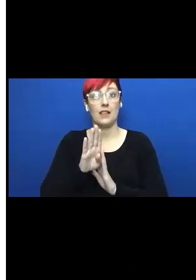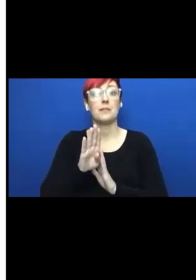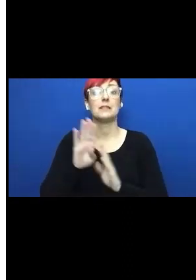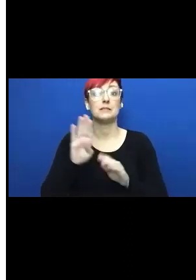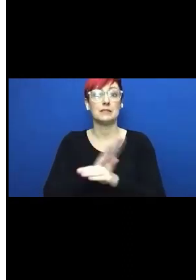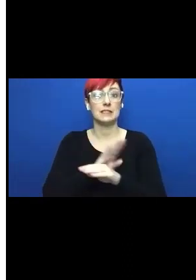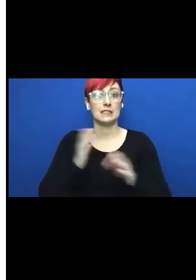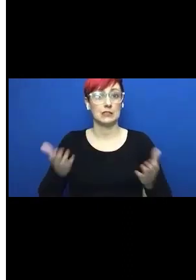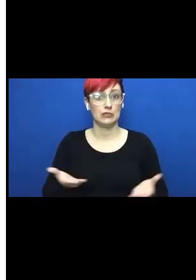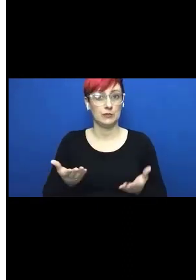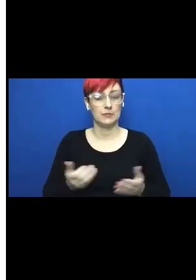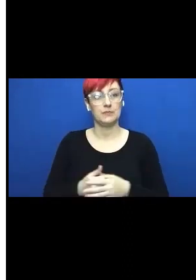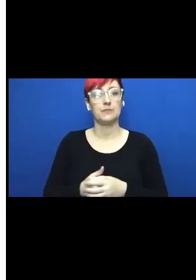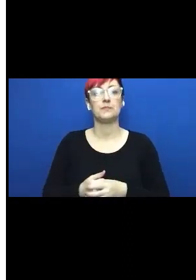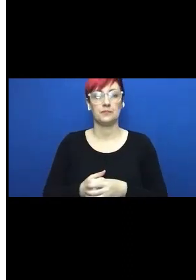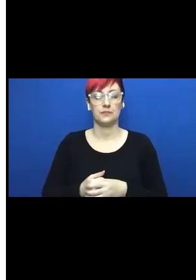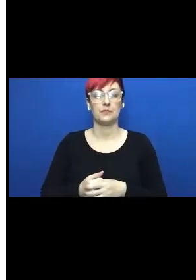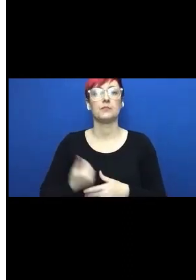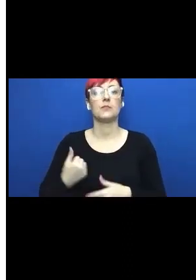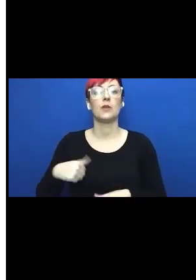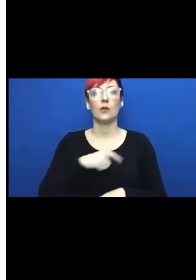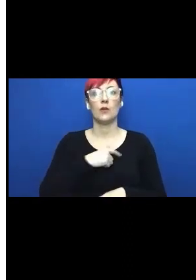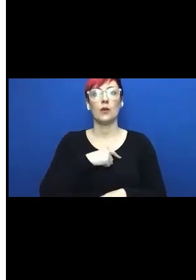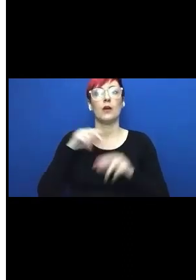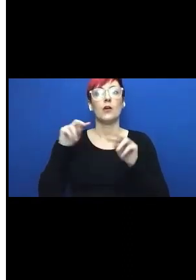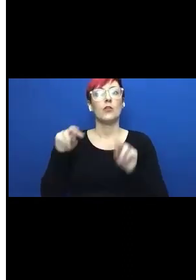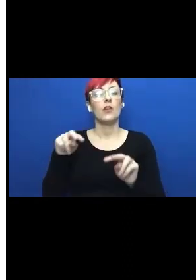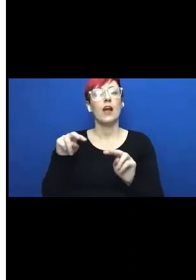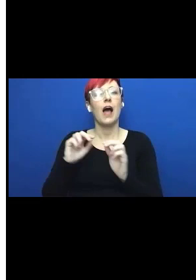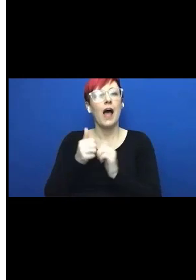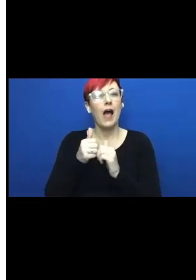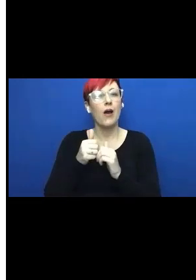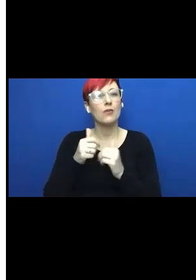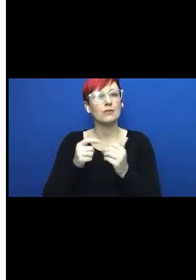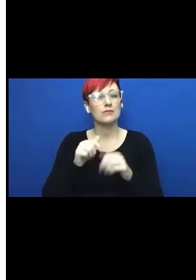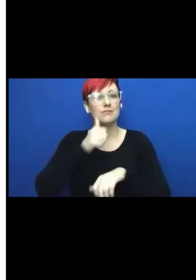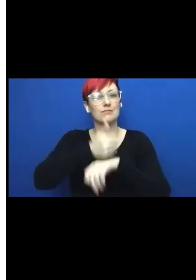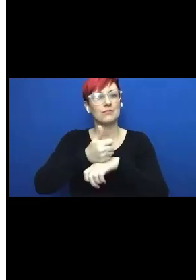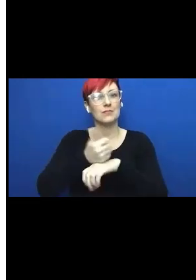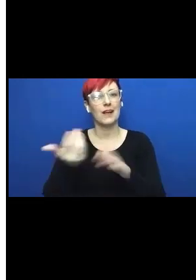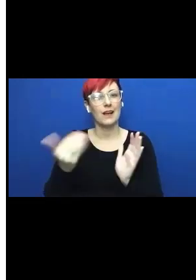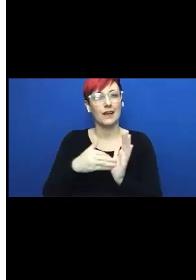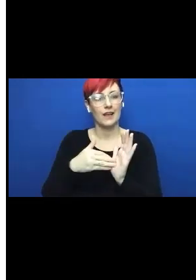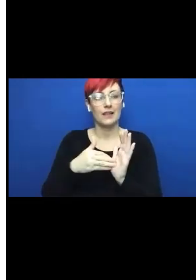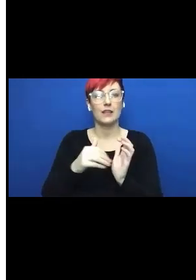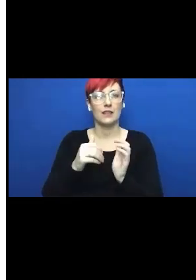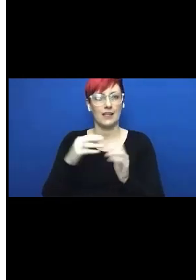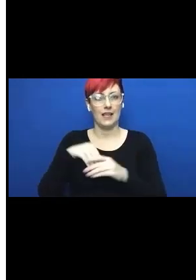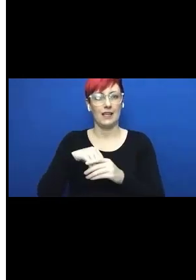We are looking at how this is being implemented again within our interagency working group,